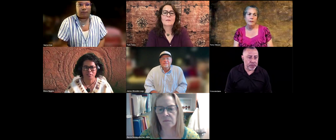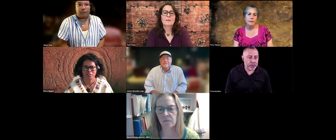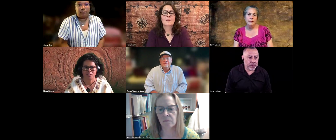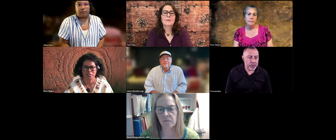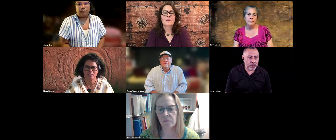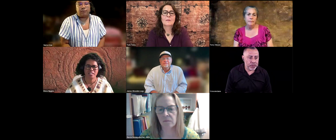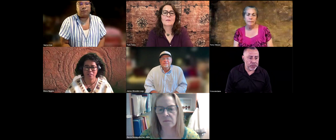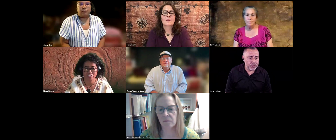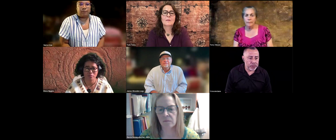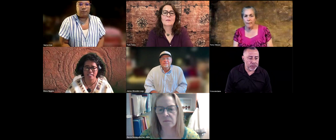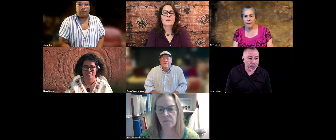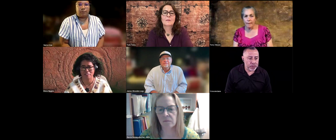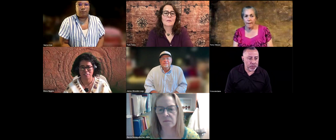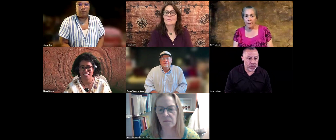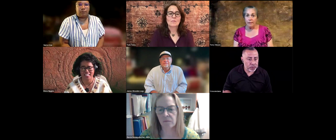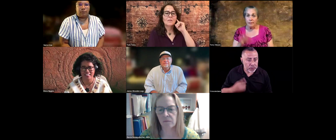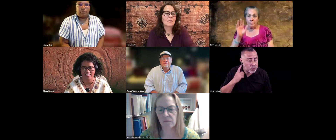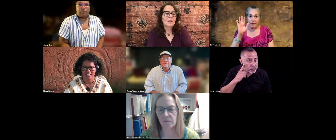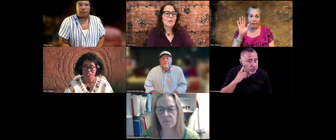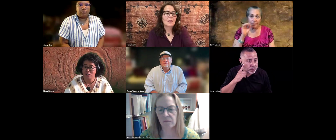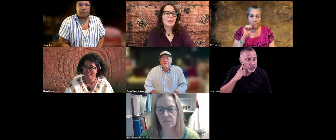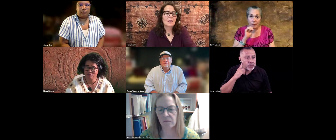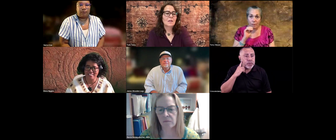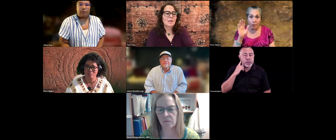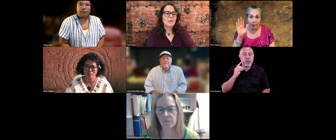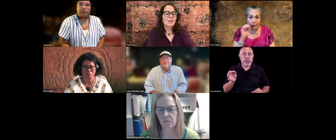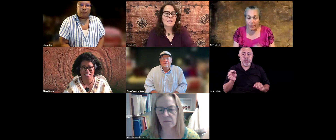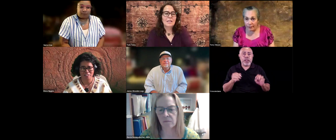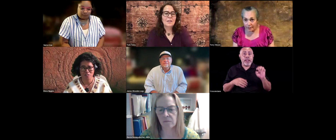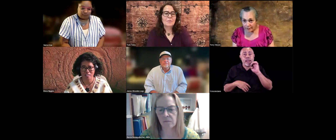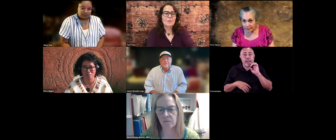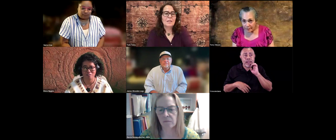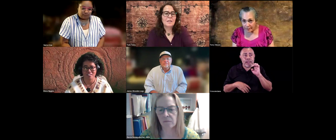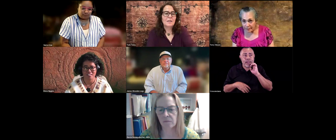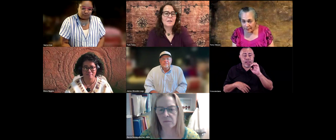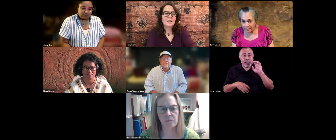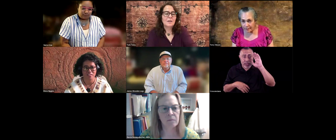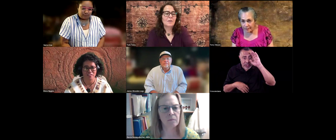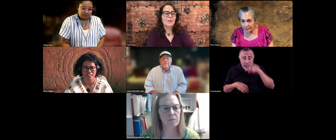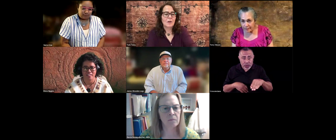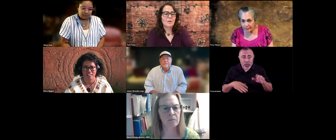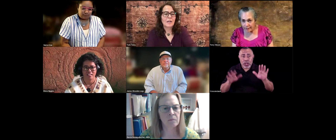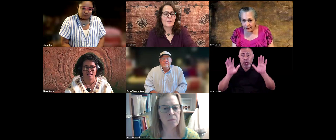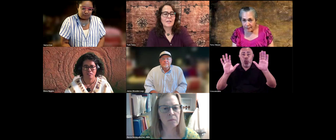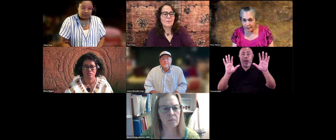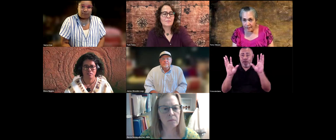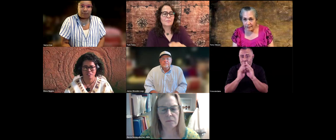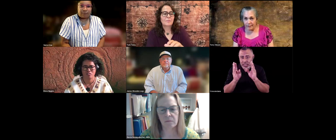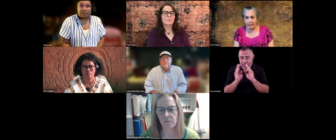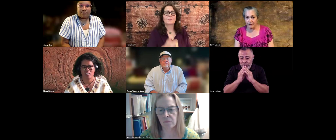Are they, you know, the straws, this wonderful session to a close? I know you're muted. Oh, there you are. Okay, thank you.